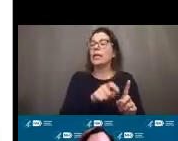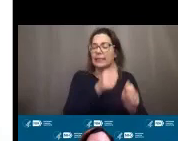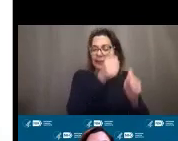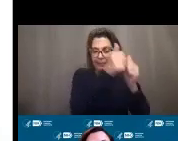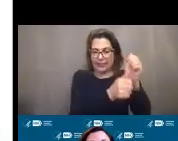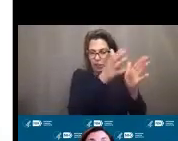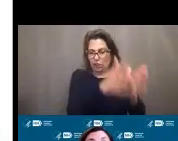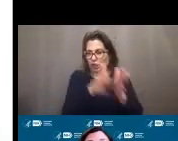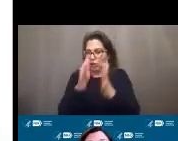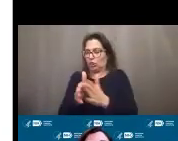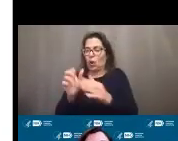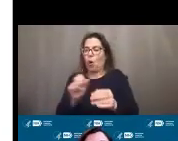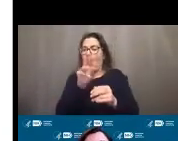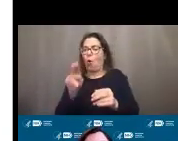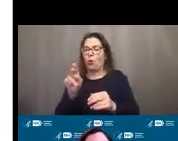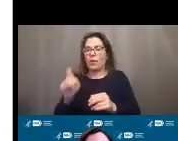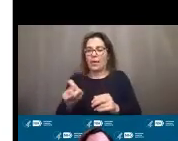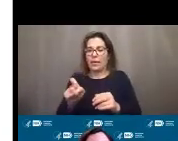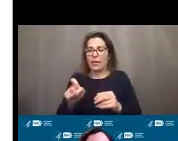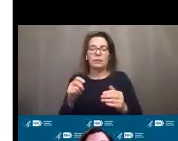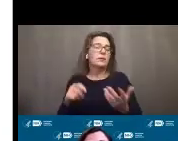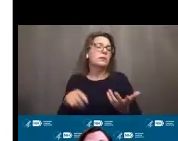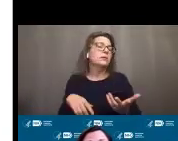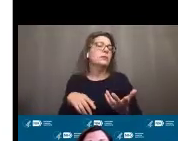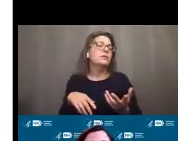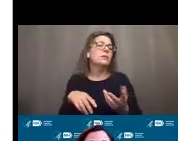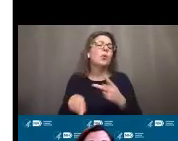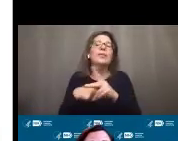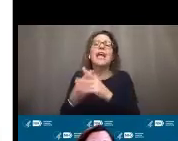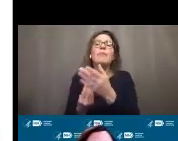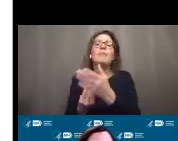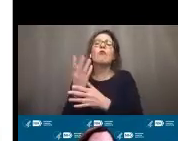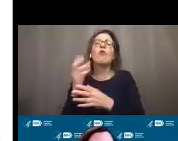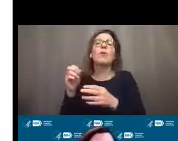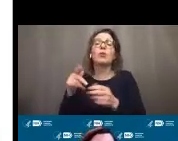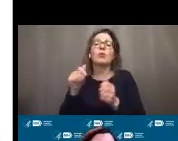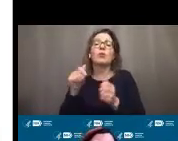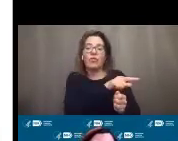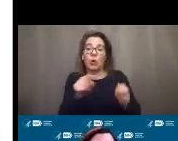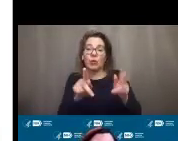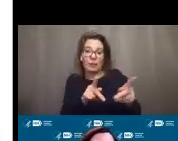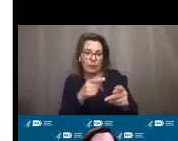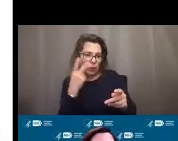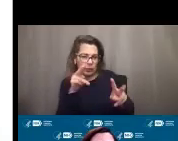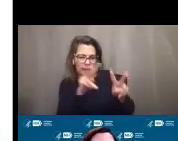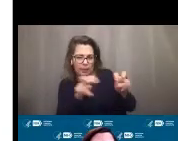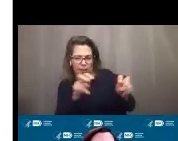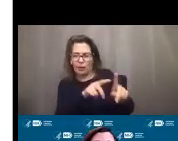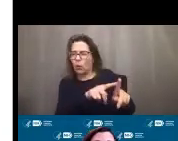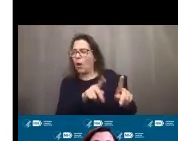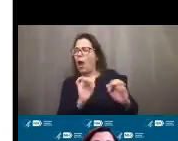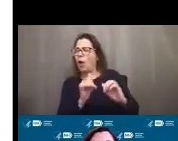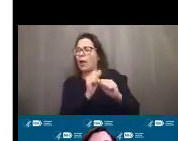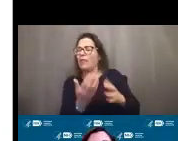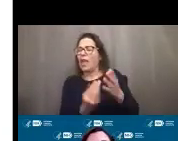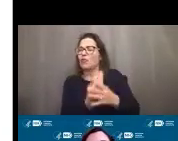so do you have a fellowship currently? Do you have a mentored career award? Do you have an R01 or a U01